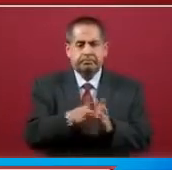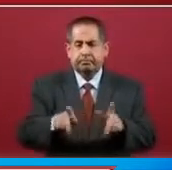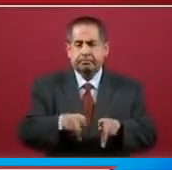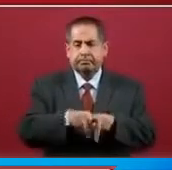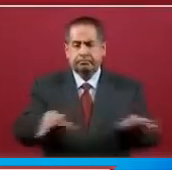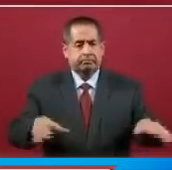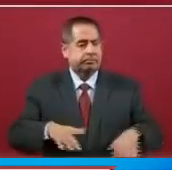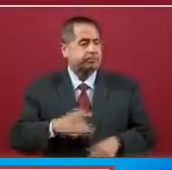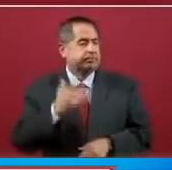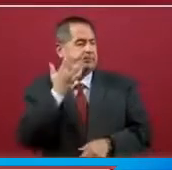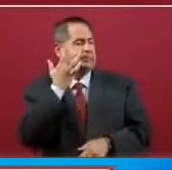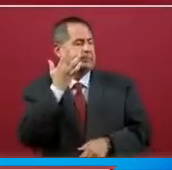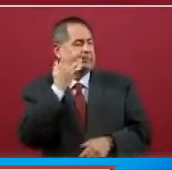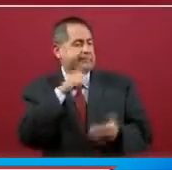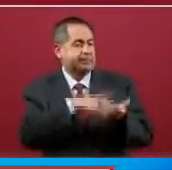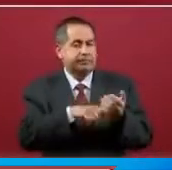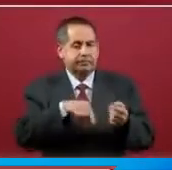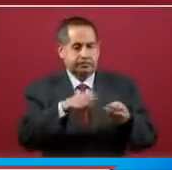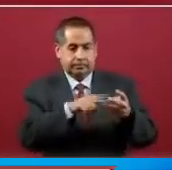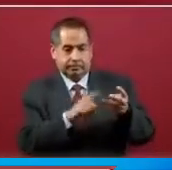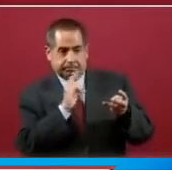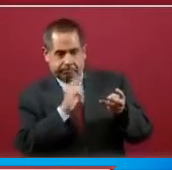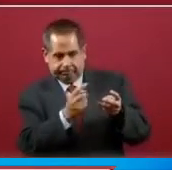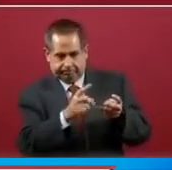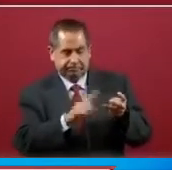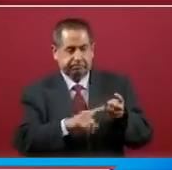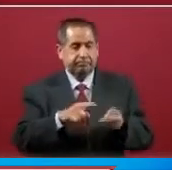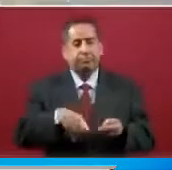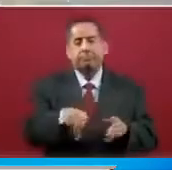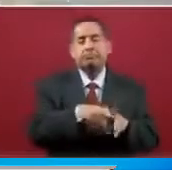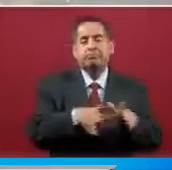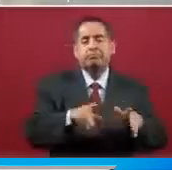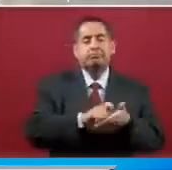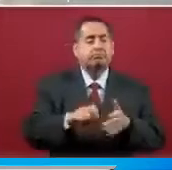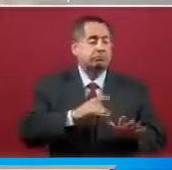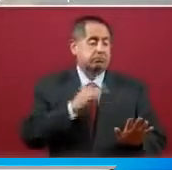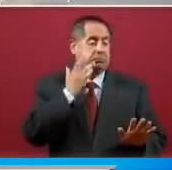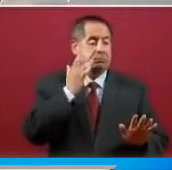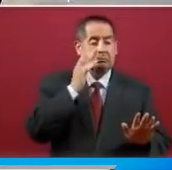The press "fifí" are conservatives with the appearance of liberals specialists in simulation